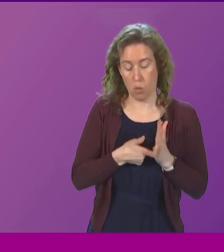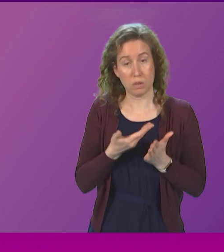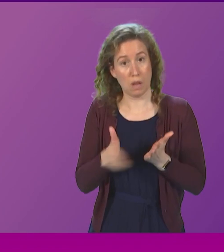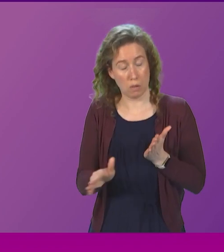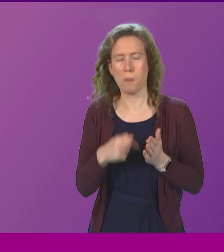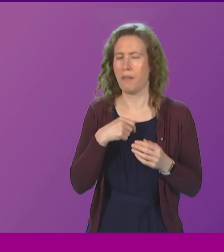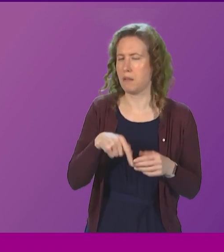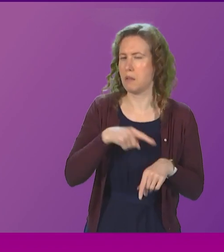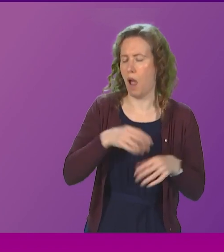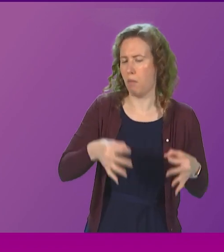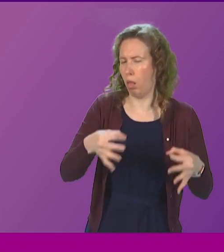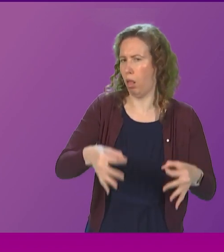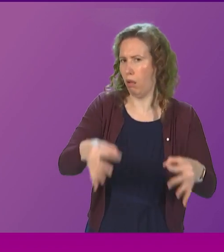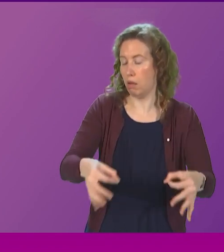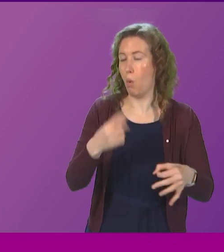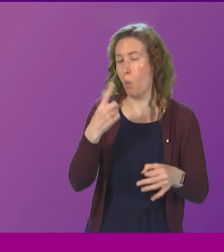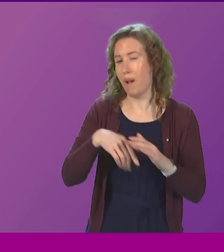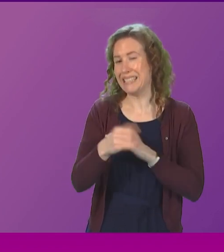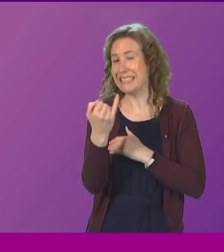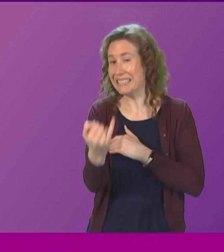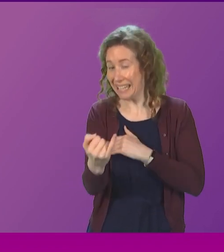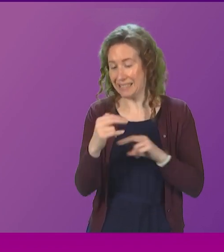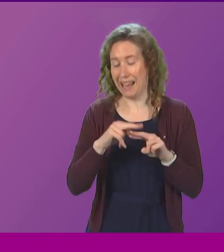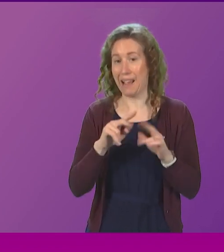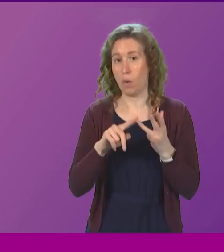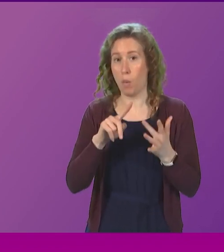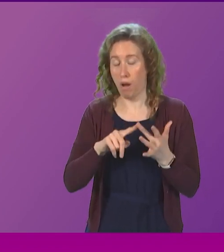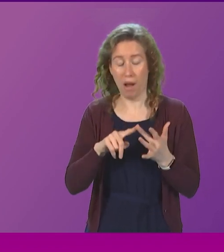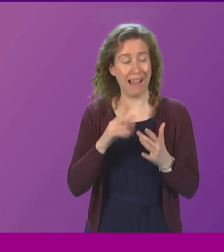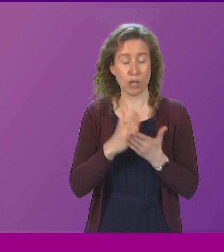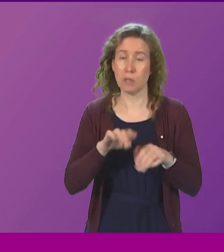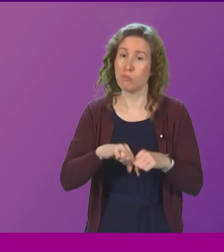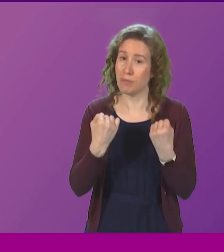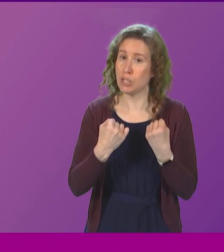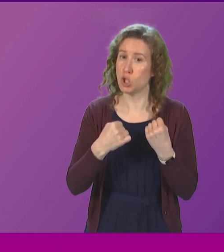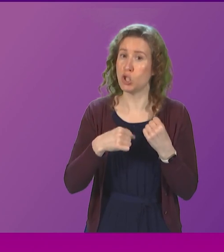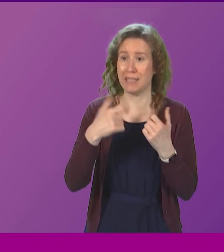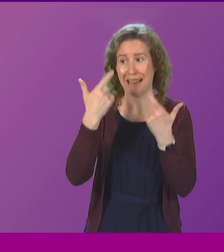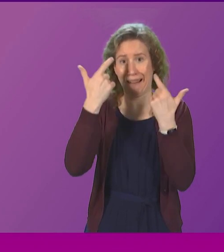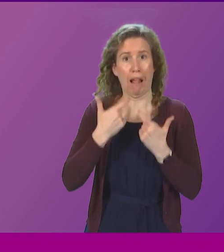six FOI requests breaching legally binding response times. Can I therefore ask the First Minister this: what has he got to hide?